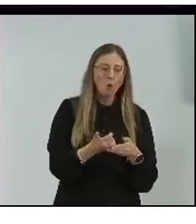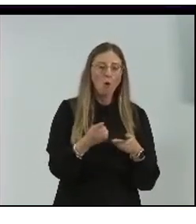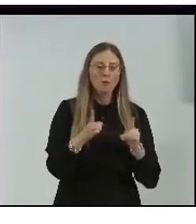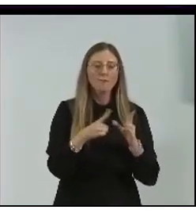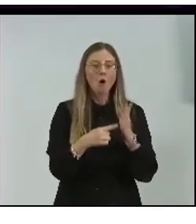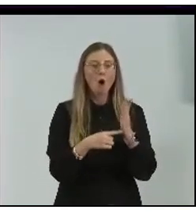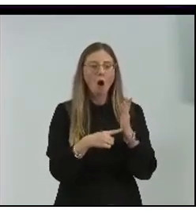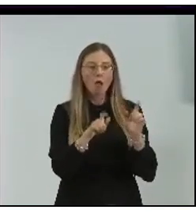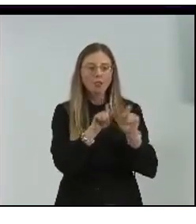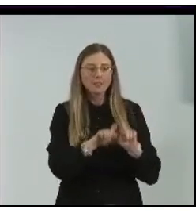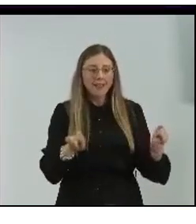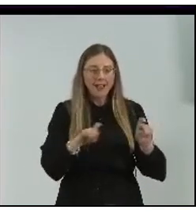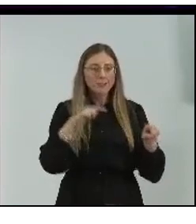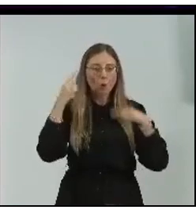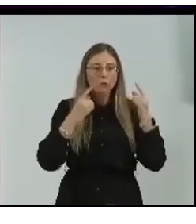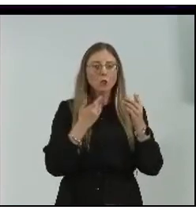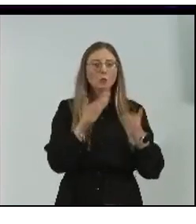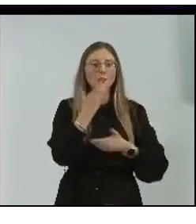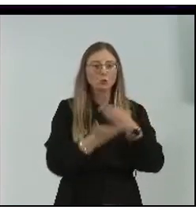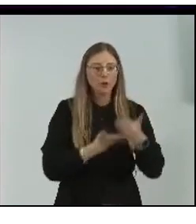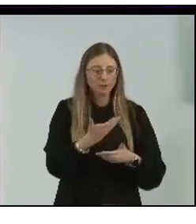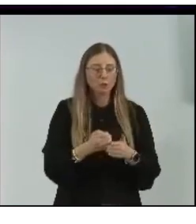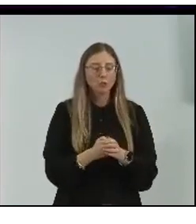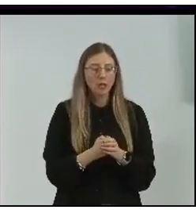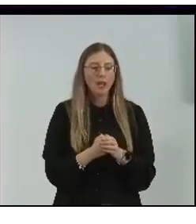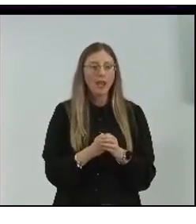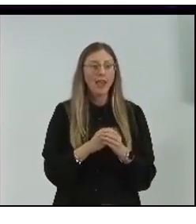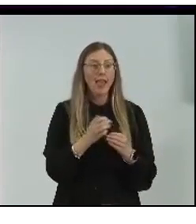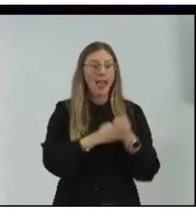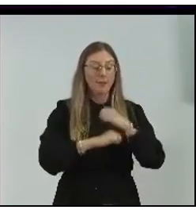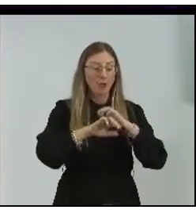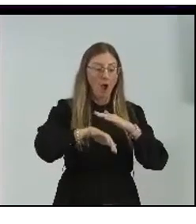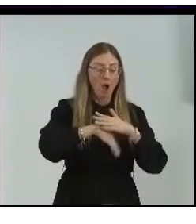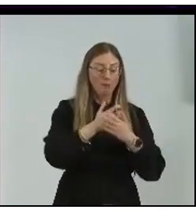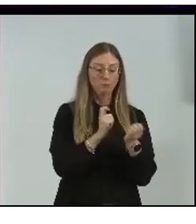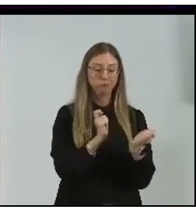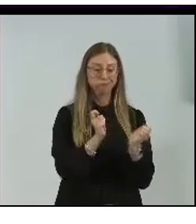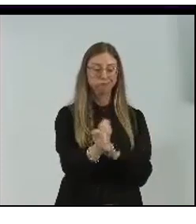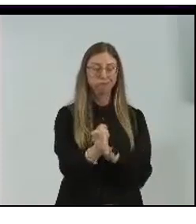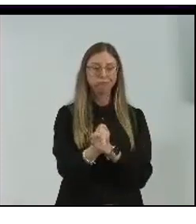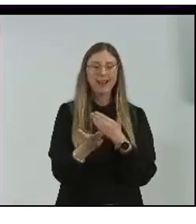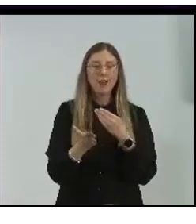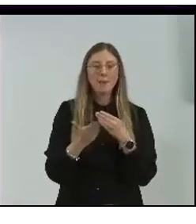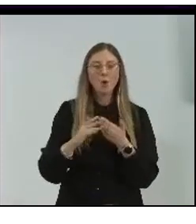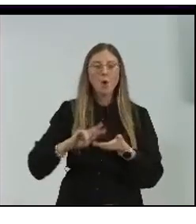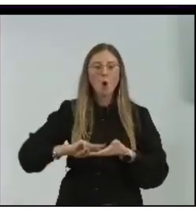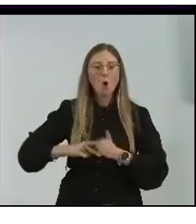writing audio description, and really have evolved to more organisational consulting